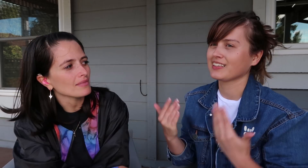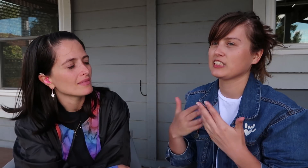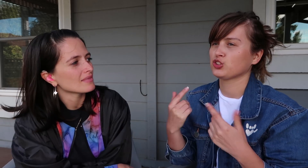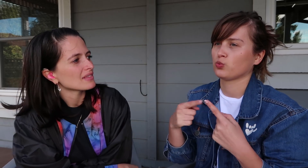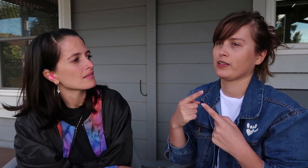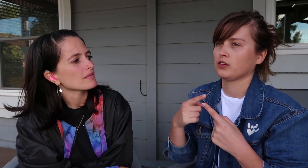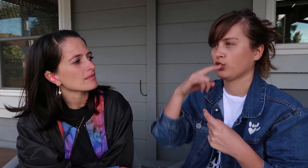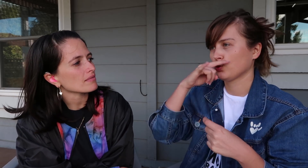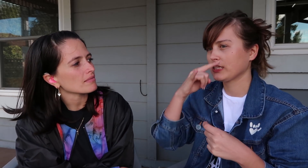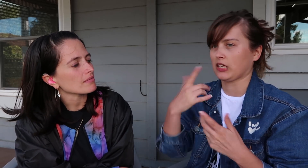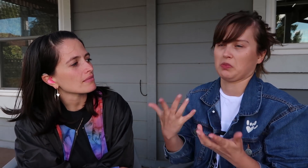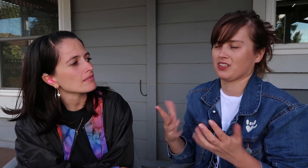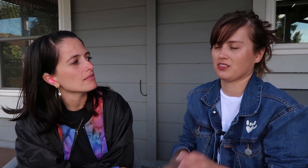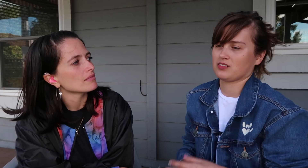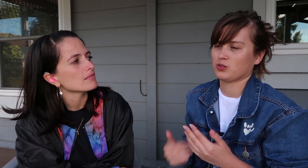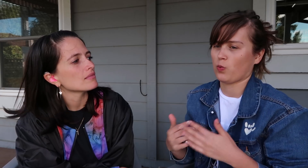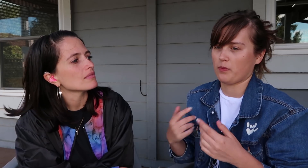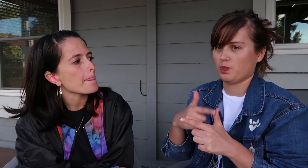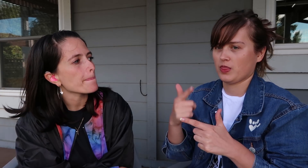Things are easier when you're a kid because everything is like, whatever.